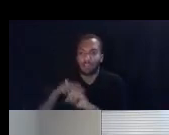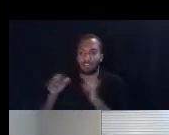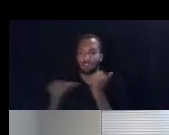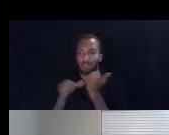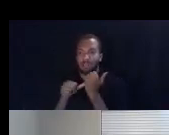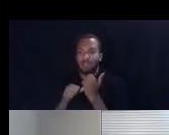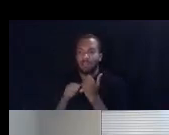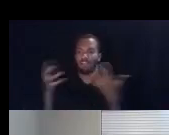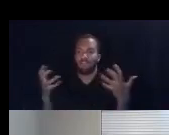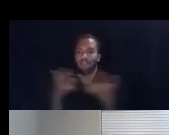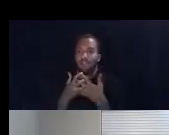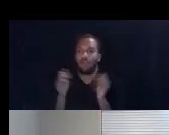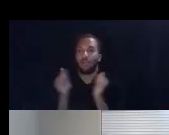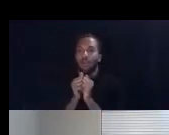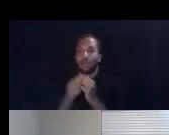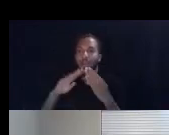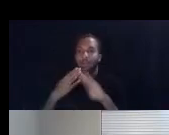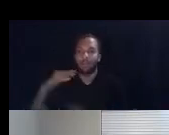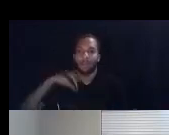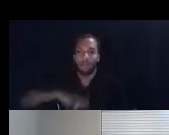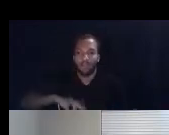fitting into the community benefits investments?